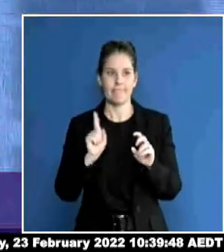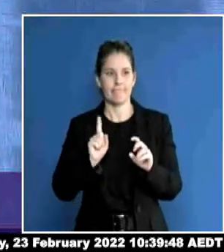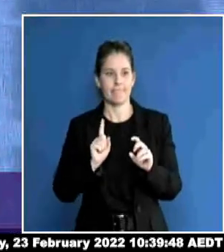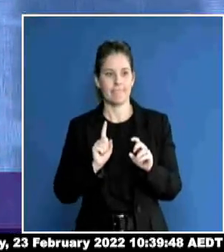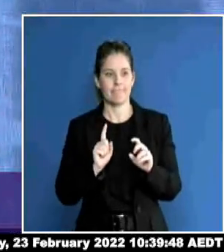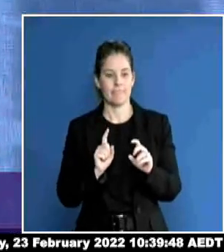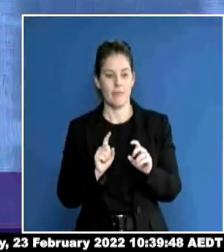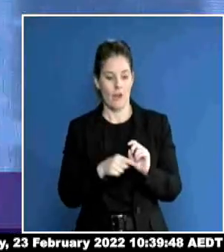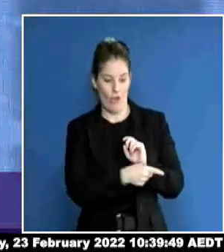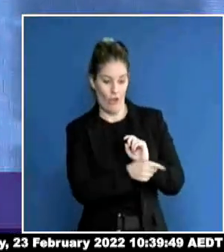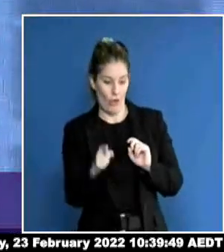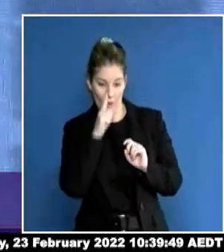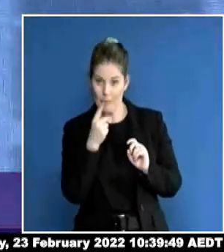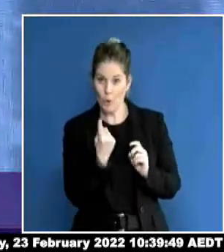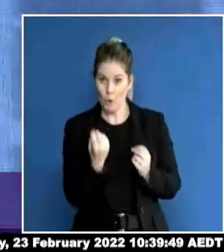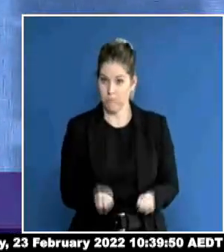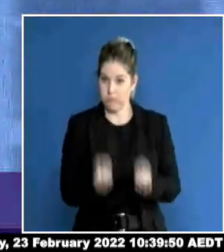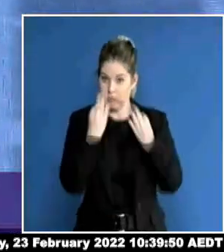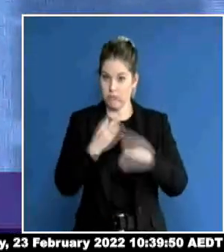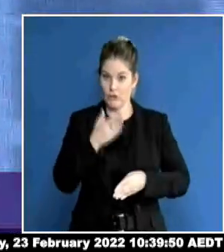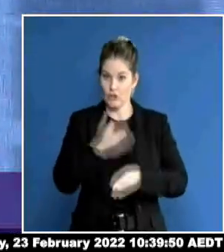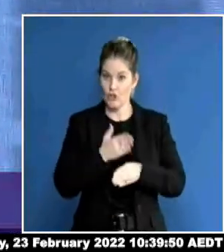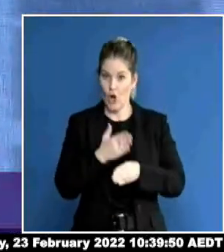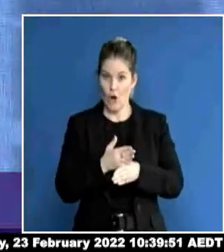most job ready and most likely to get a job.